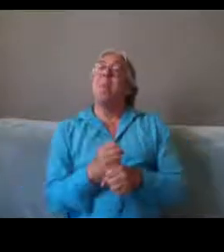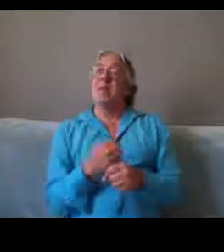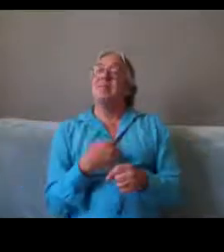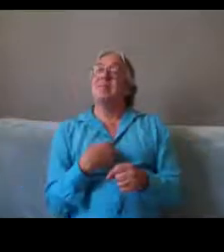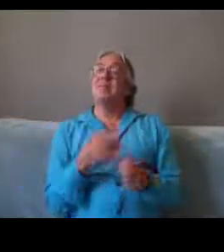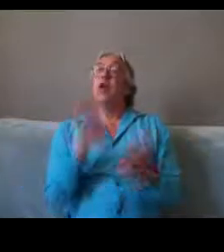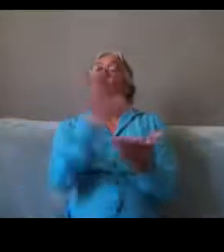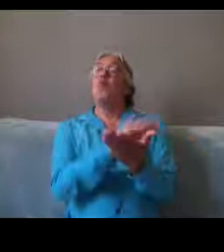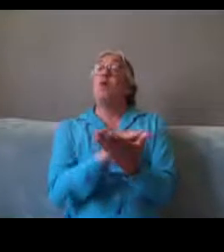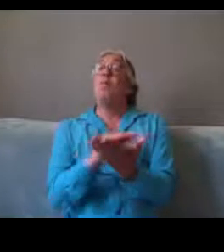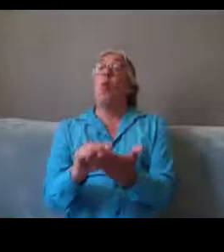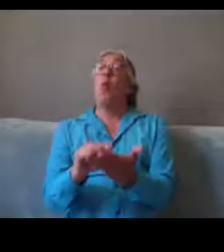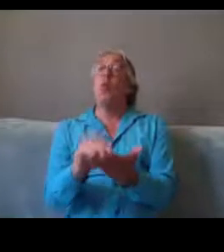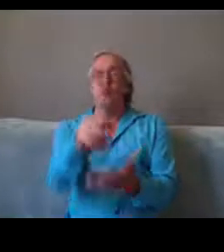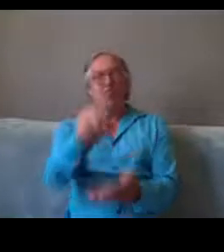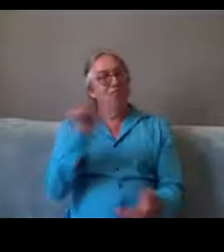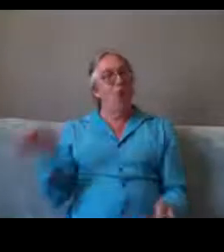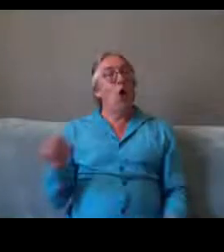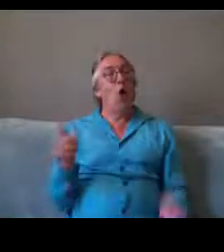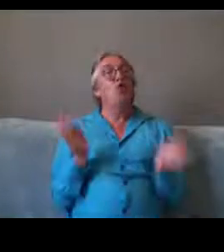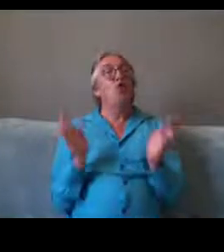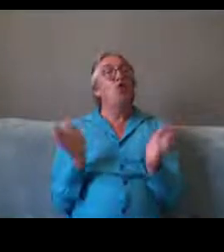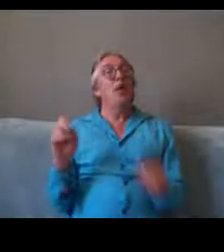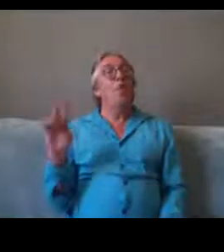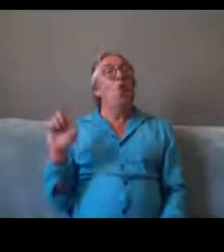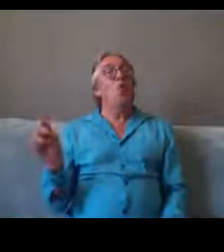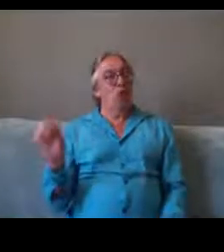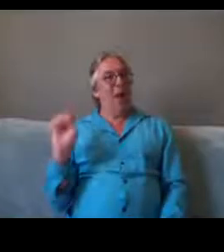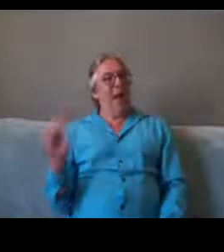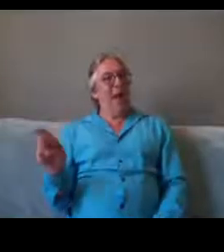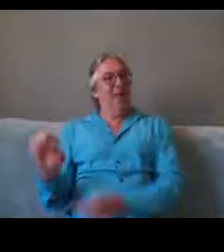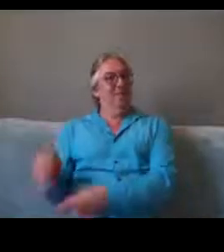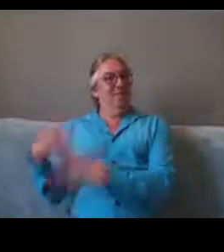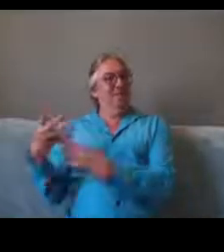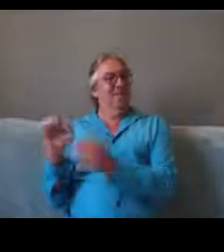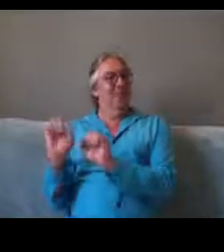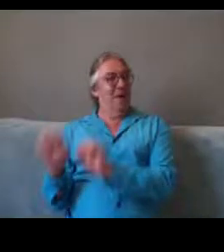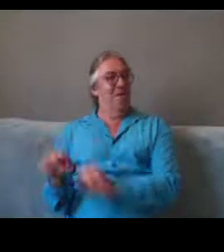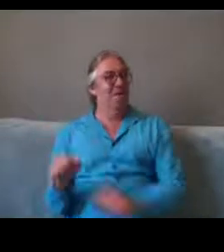This is the most exact data we have based on the annual activity reports.